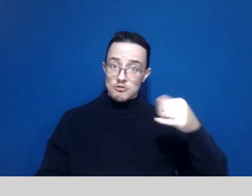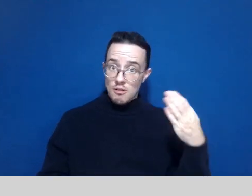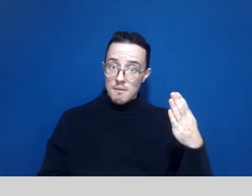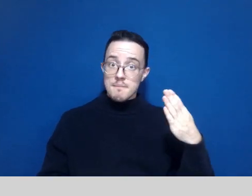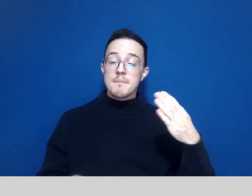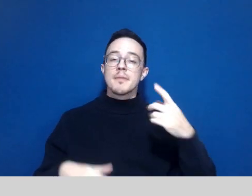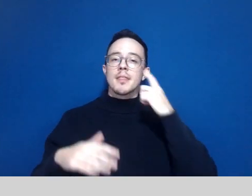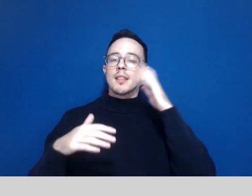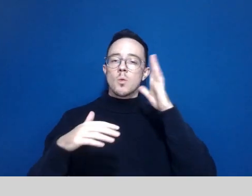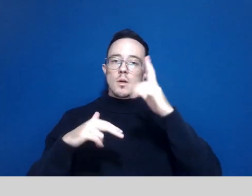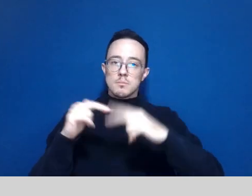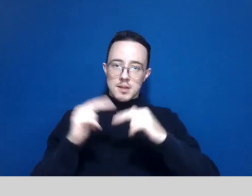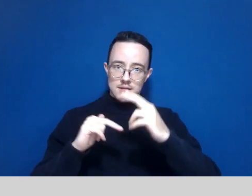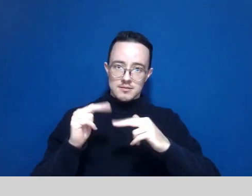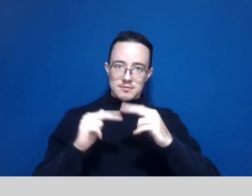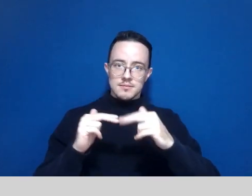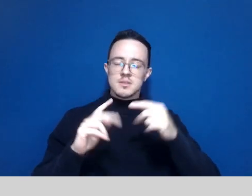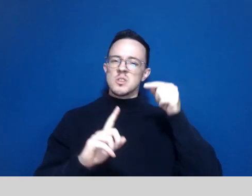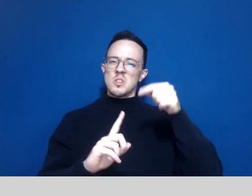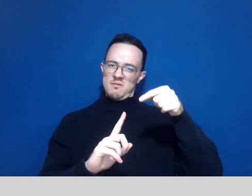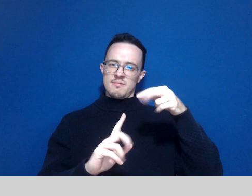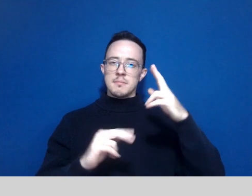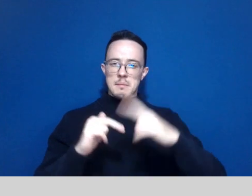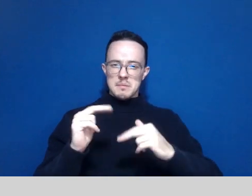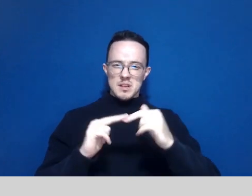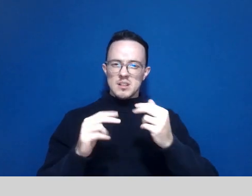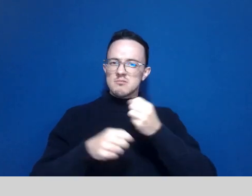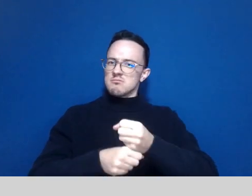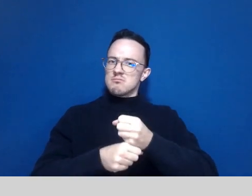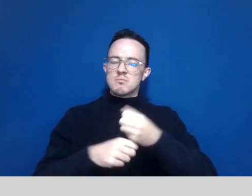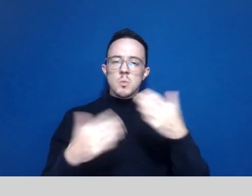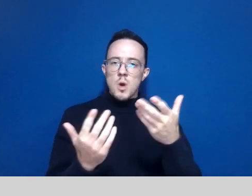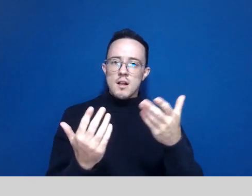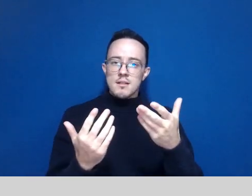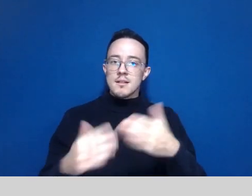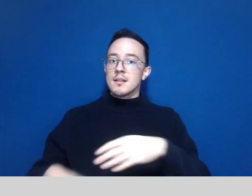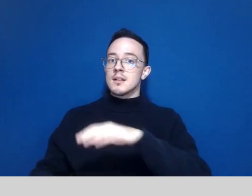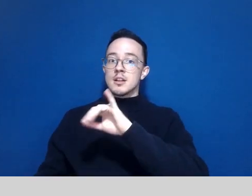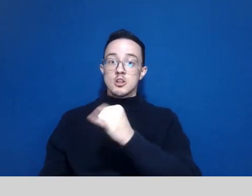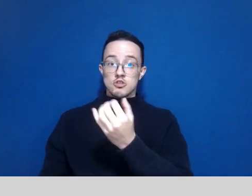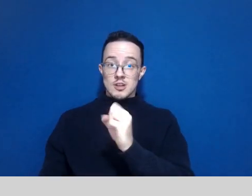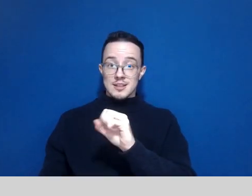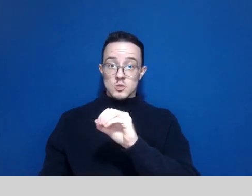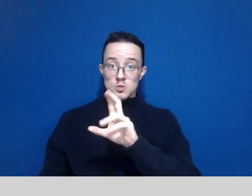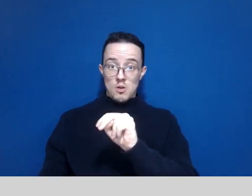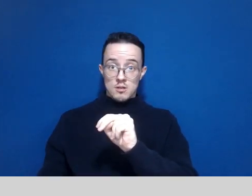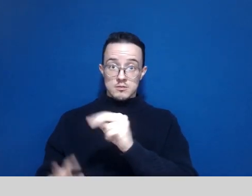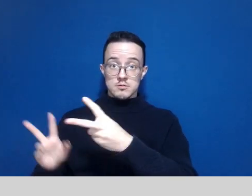and it's going to build it. Now, all building is doing is taking the Jason that we had